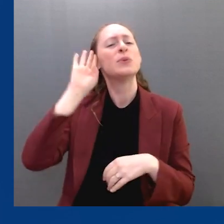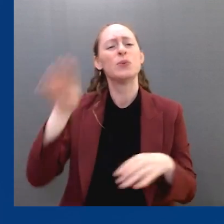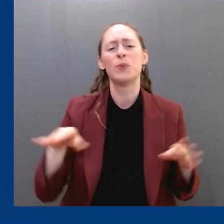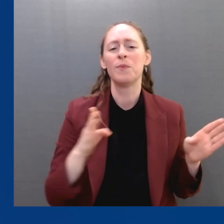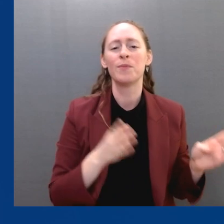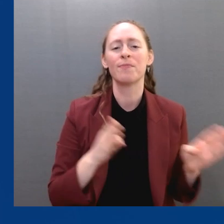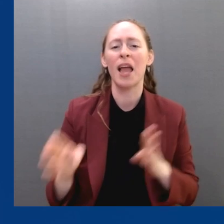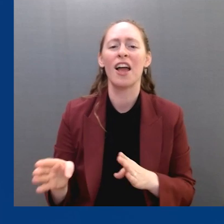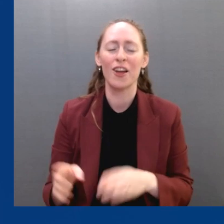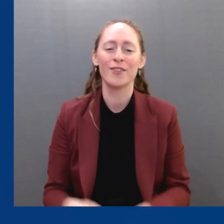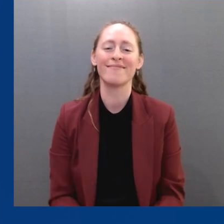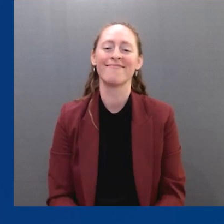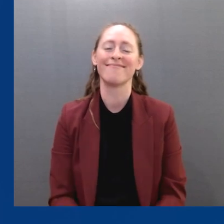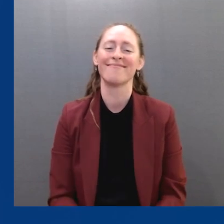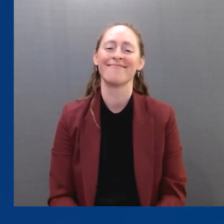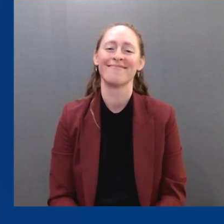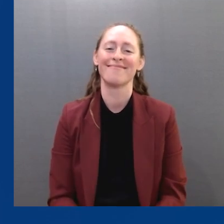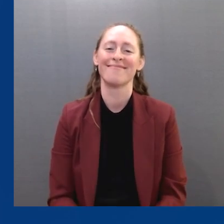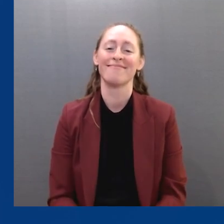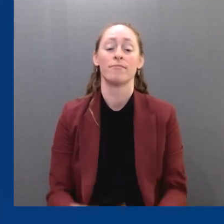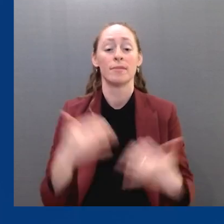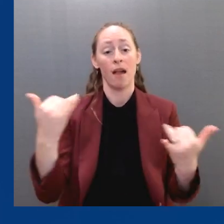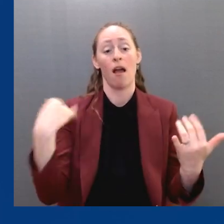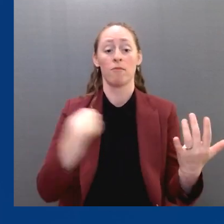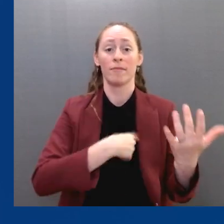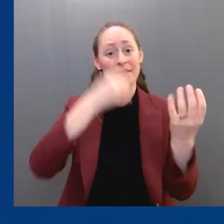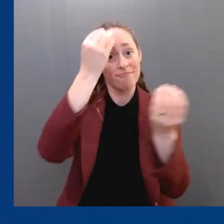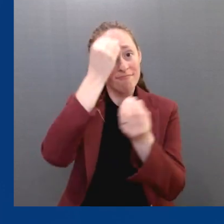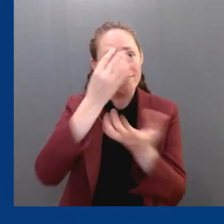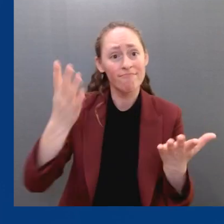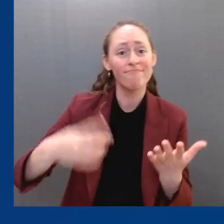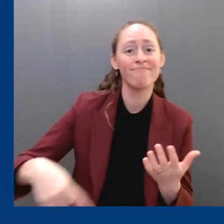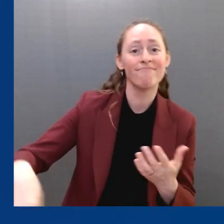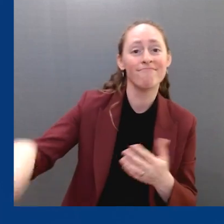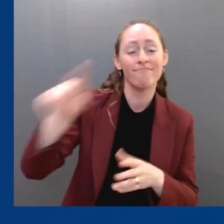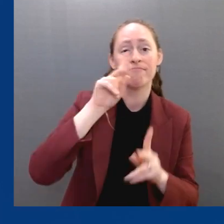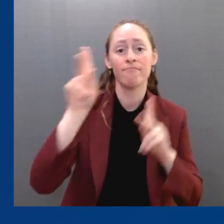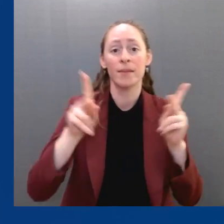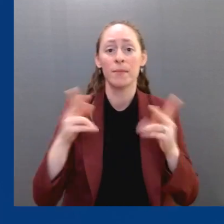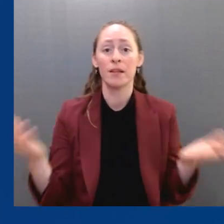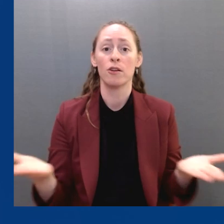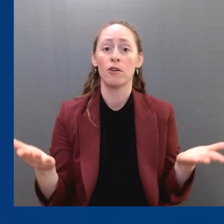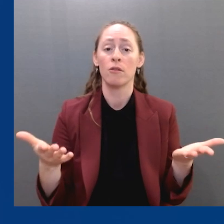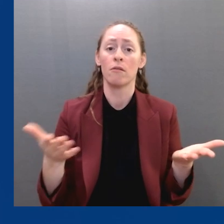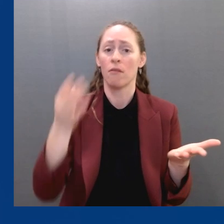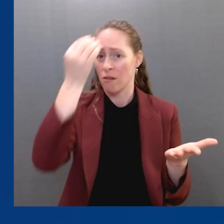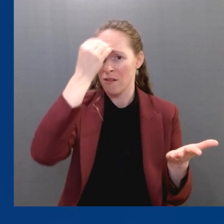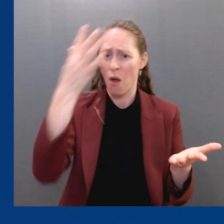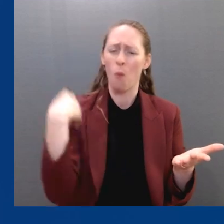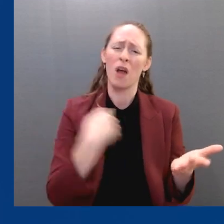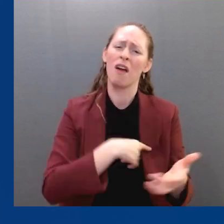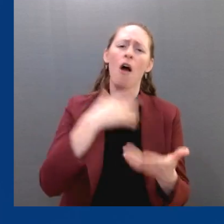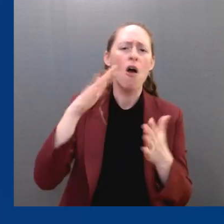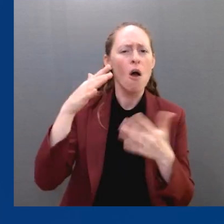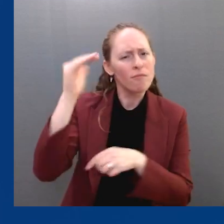to the American people is this BA-5 is something we're closely monitoring. And most importantly, we know how to manage it.